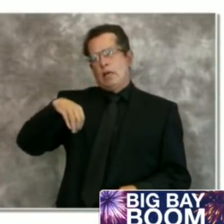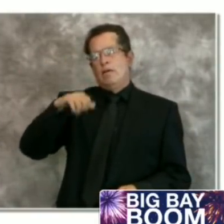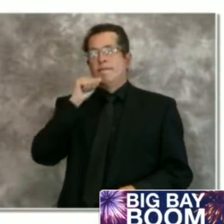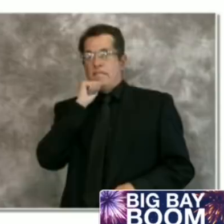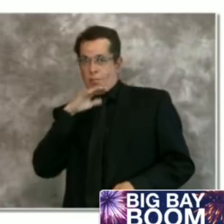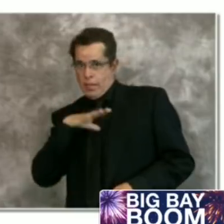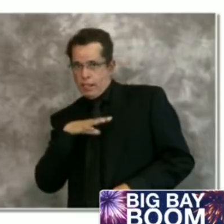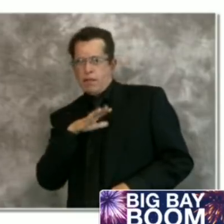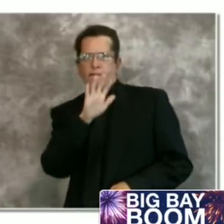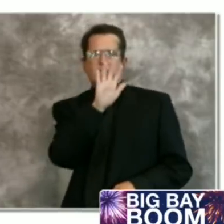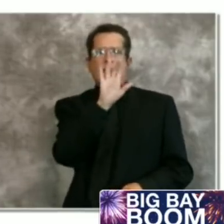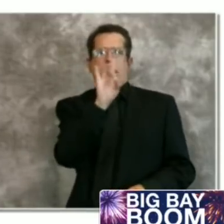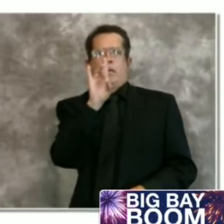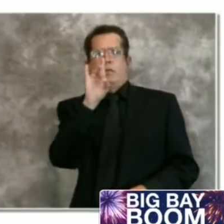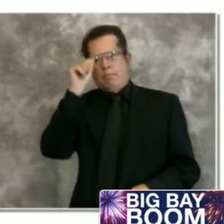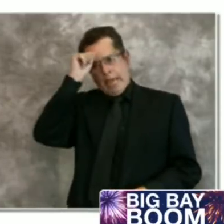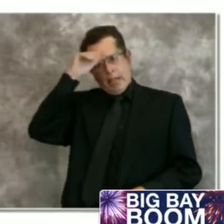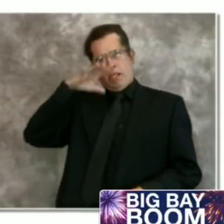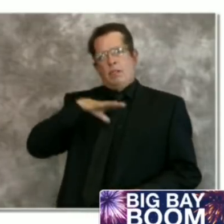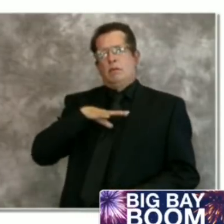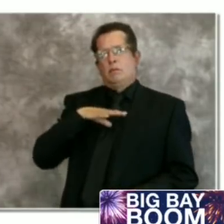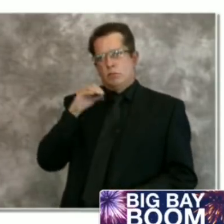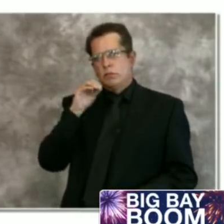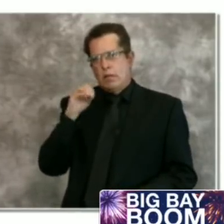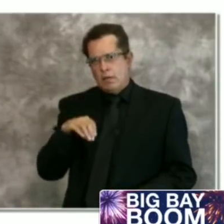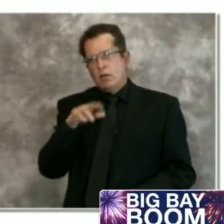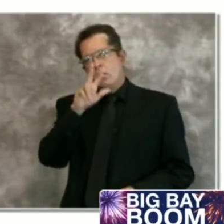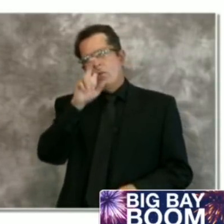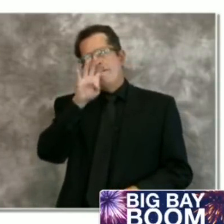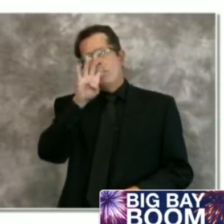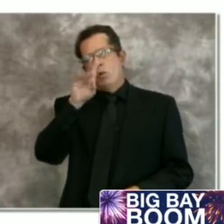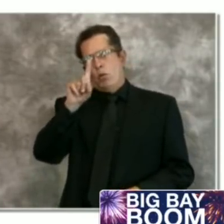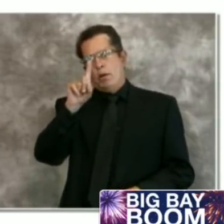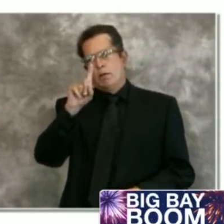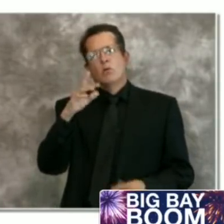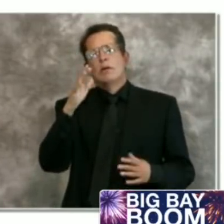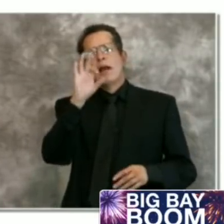REPRESENTS 3% OF OUR TOTAL CASES OF THE TOTAL NUMBER OF